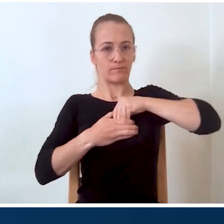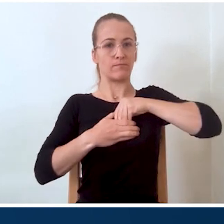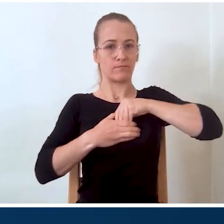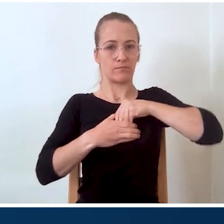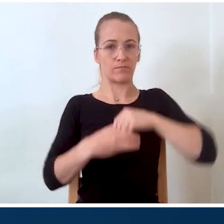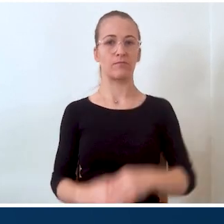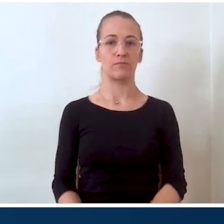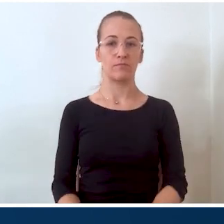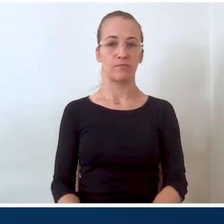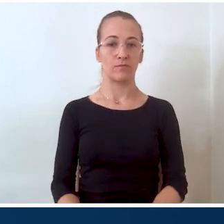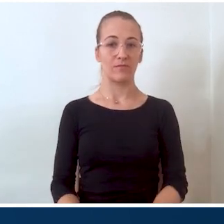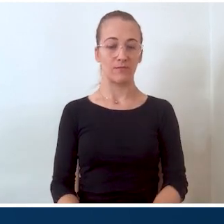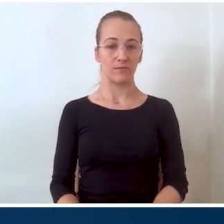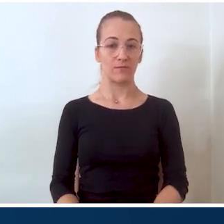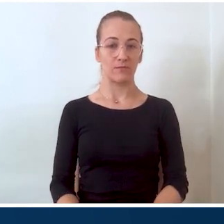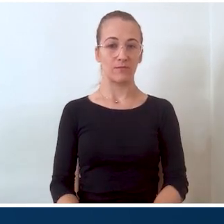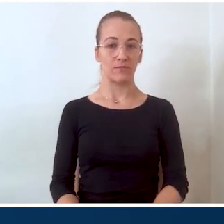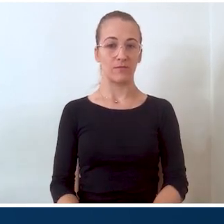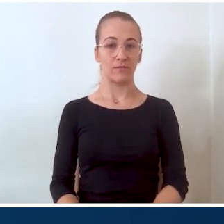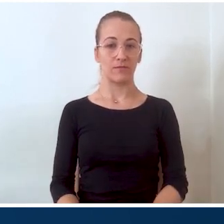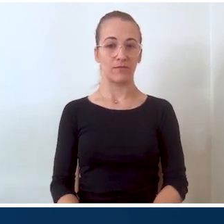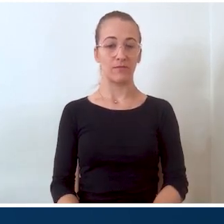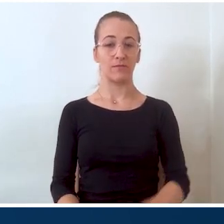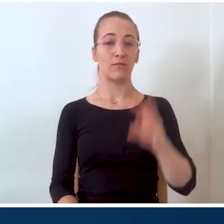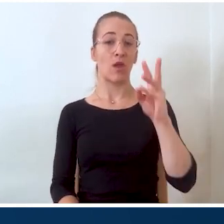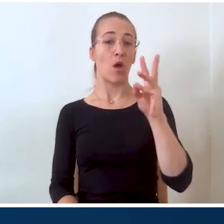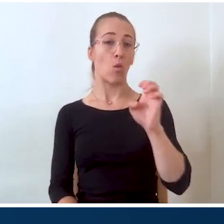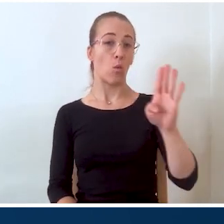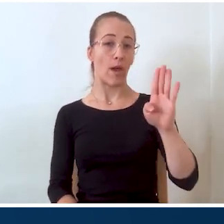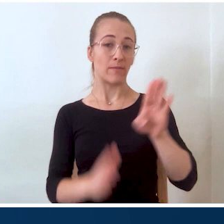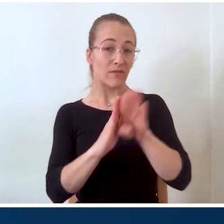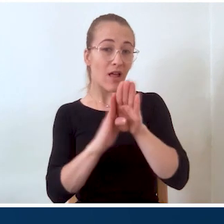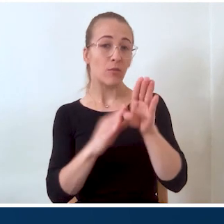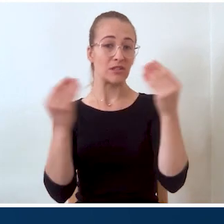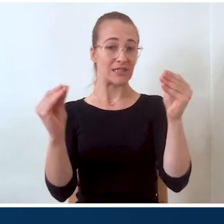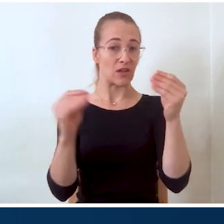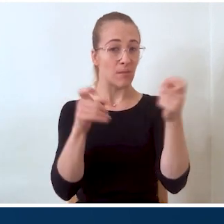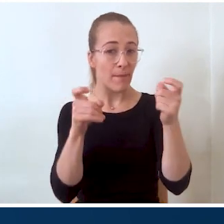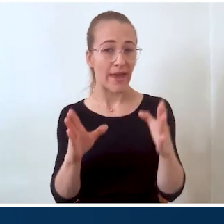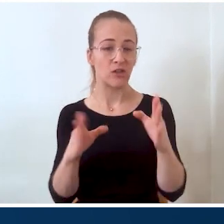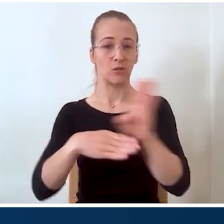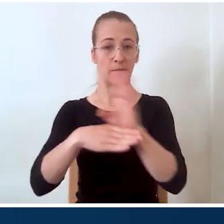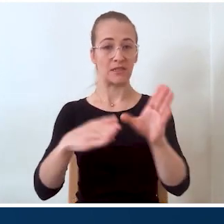So things that web developers and sales managers and business owners and anybody